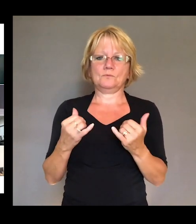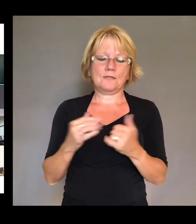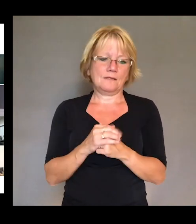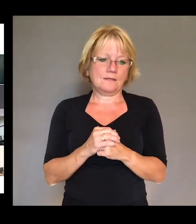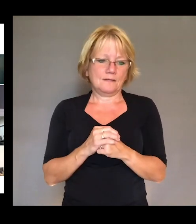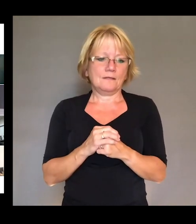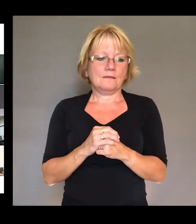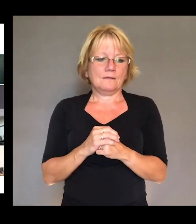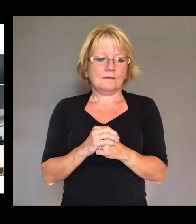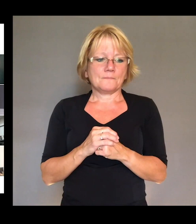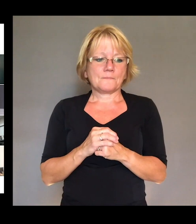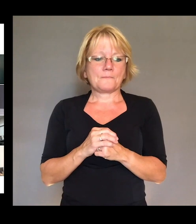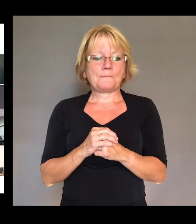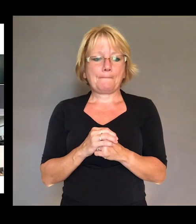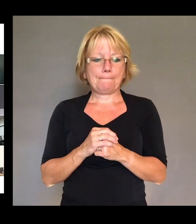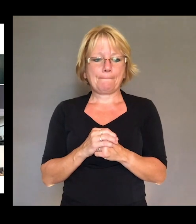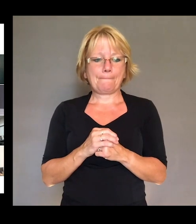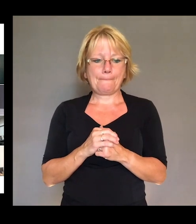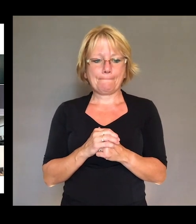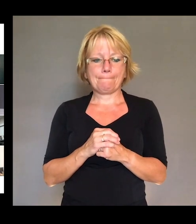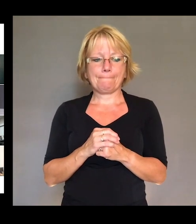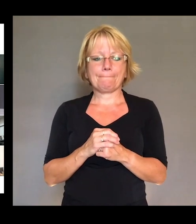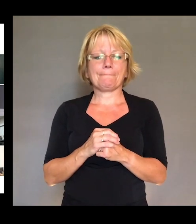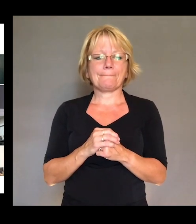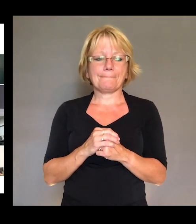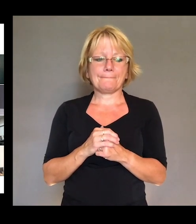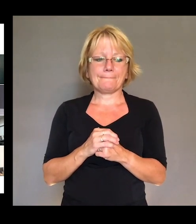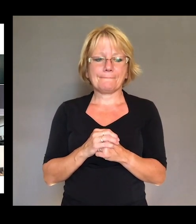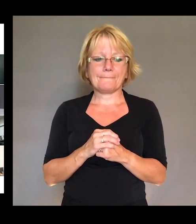And it was, it was shared by Connie Cabello